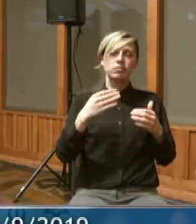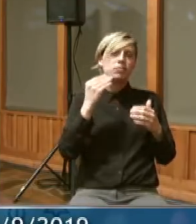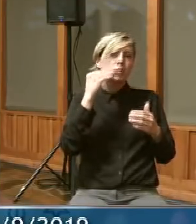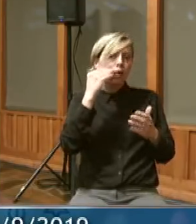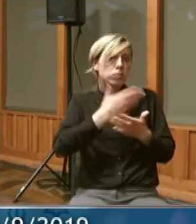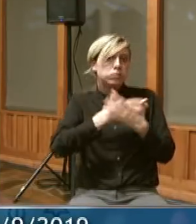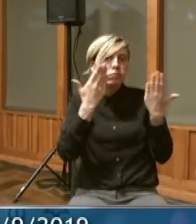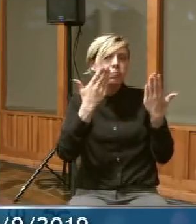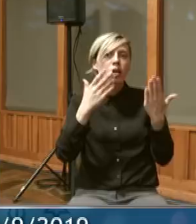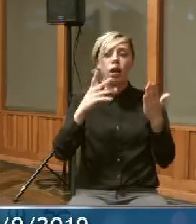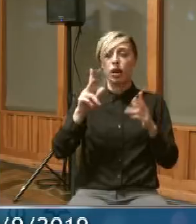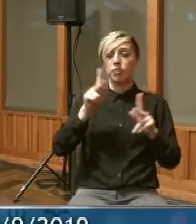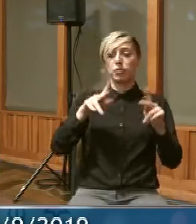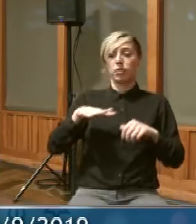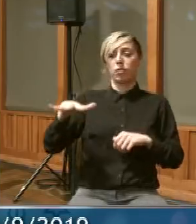COMMUNITY WOULD PROVIDE LOW BARRIER JOBS, OPPORTUNITIES TO